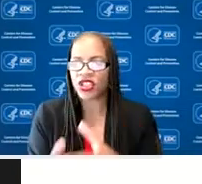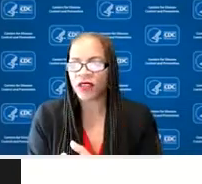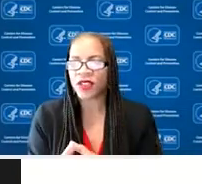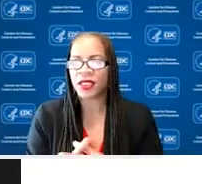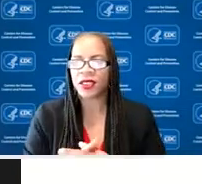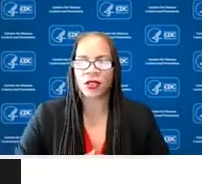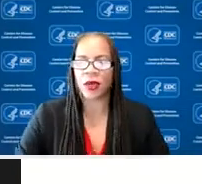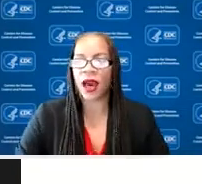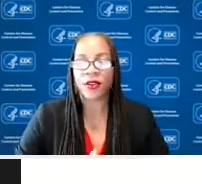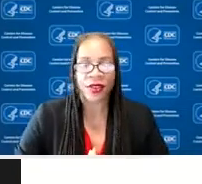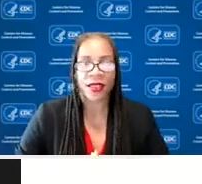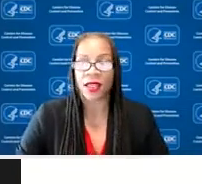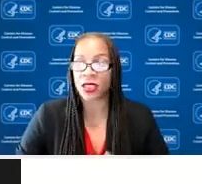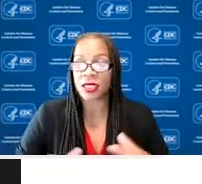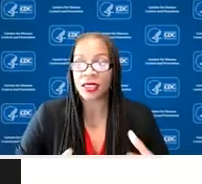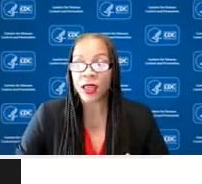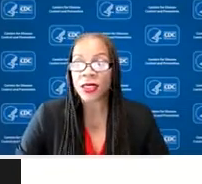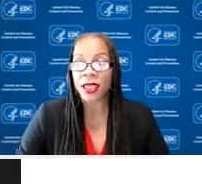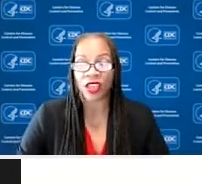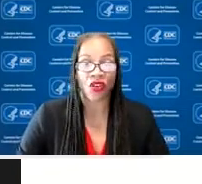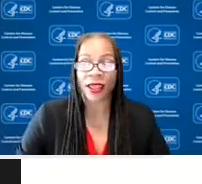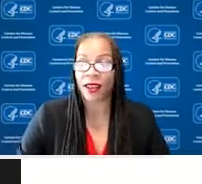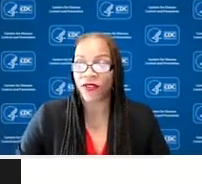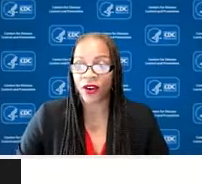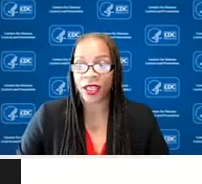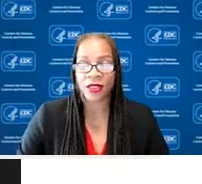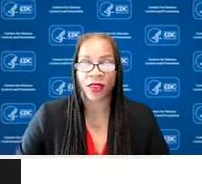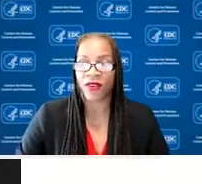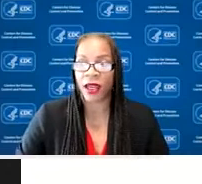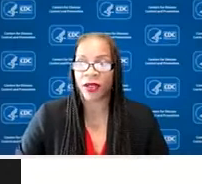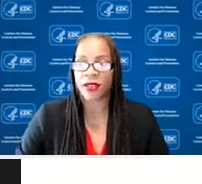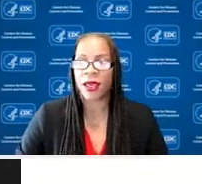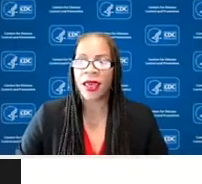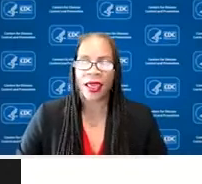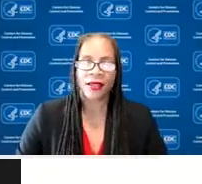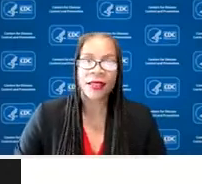shifted to other things, such as sequencing and tracking variants for the virus. And,